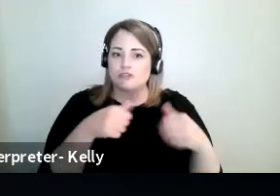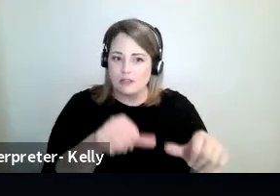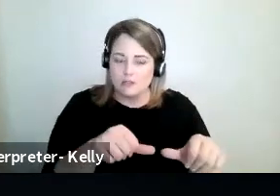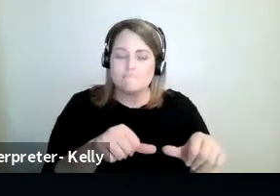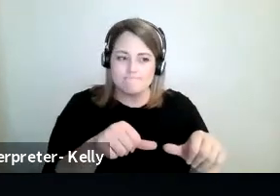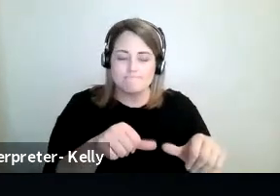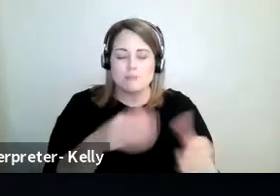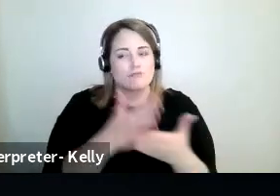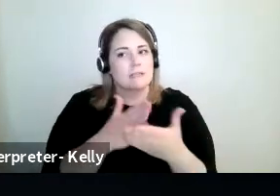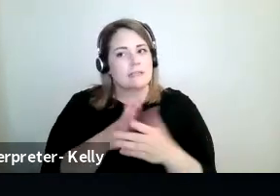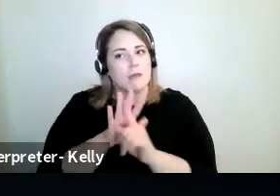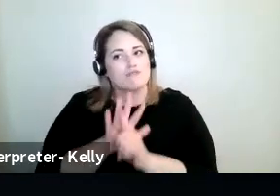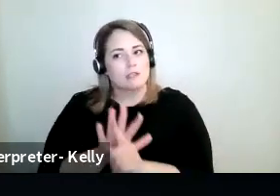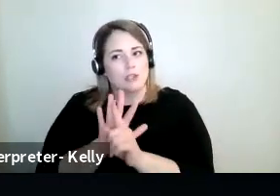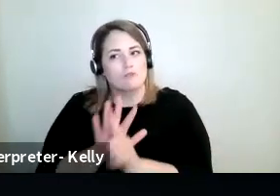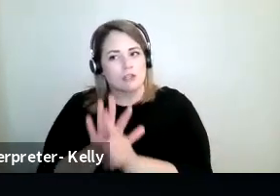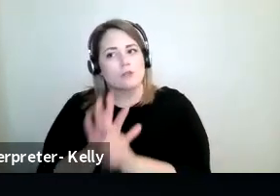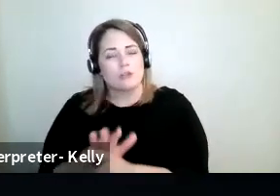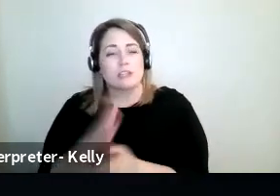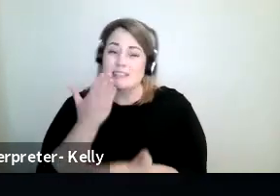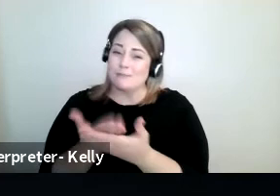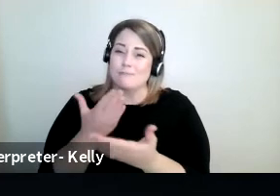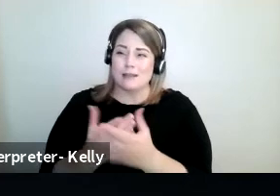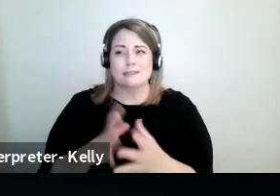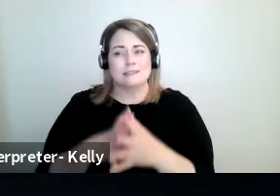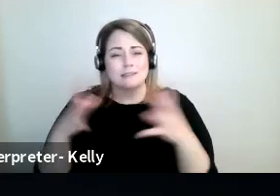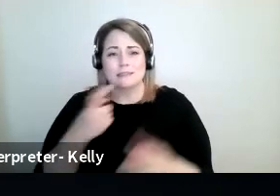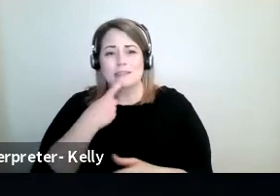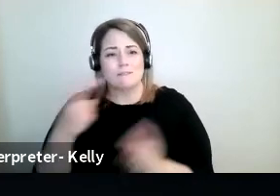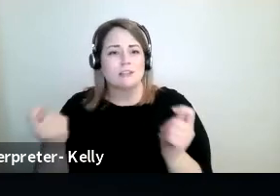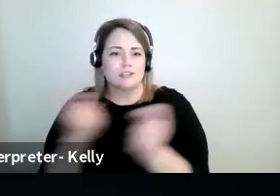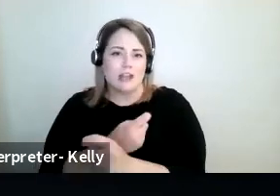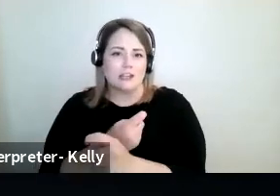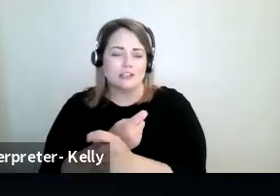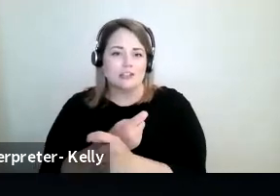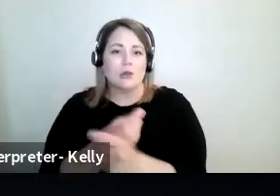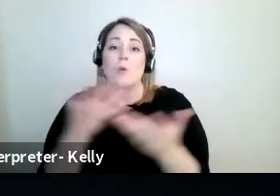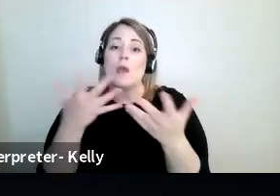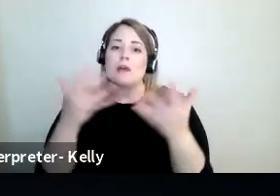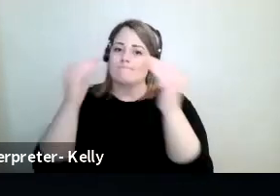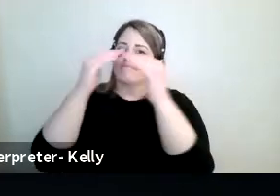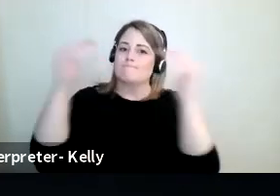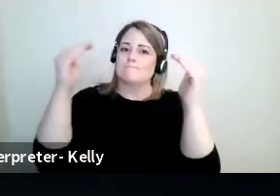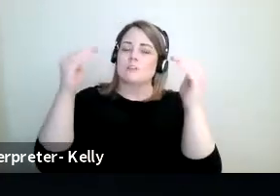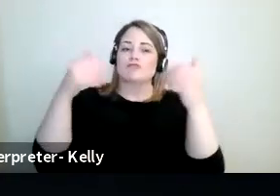that we demand that significant change, at that strategic policy level that then requires